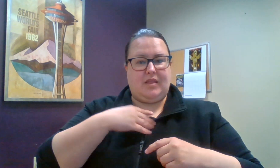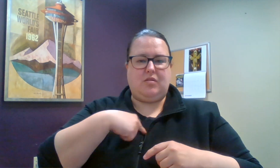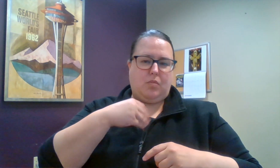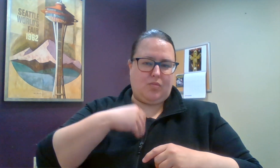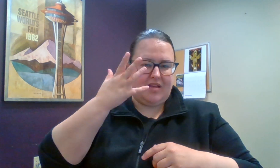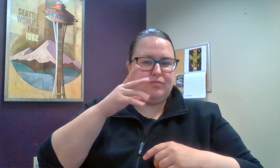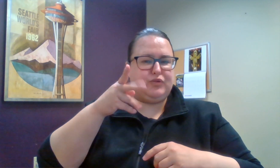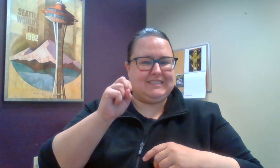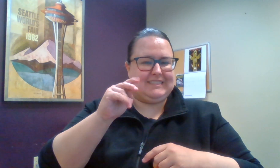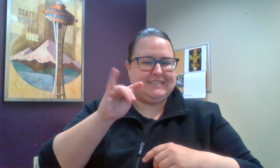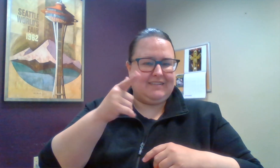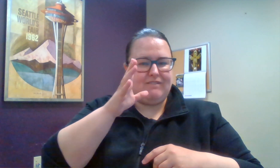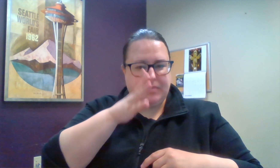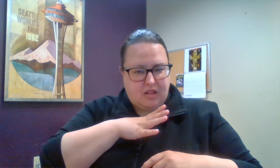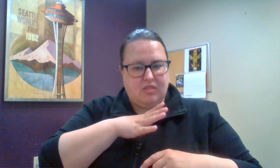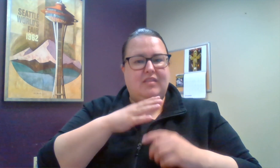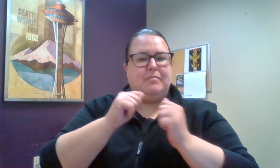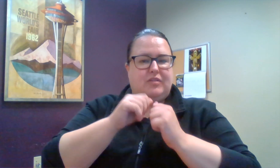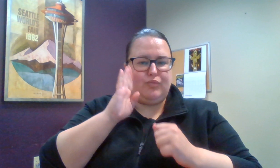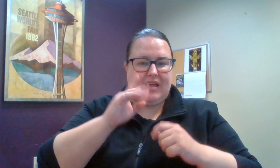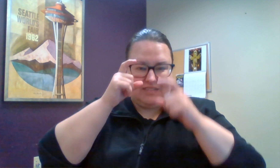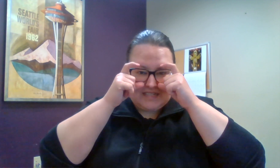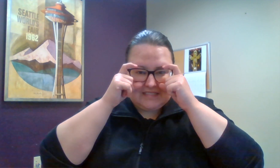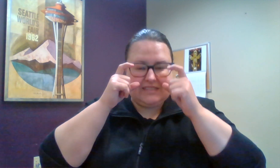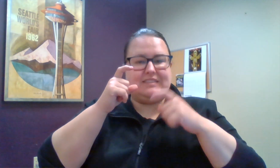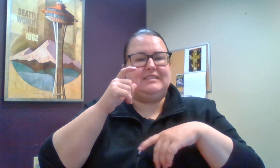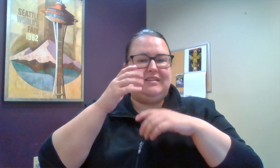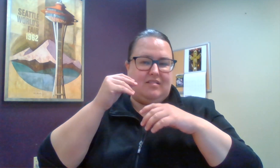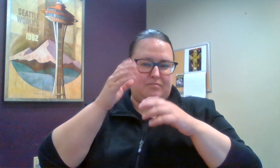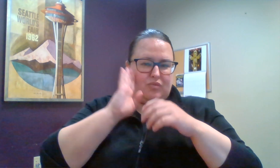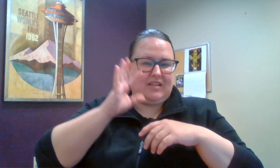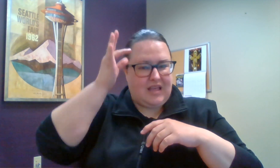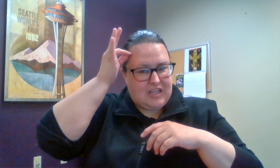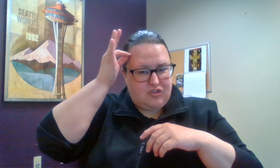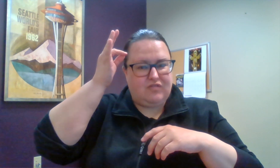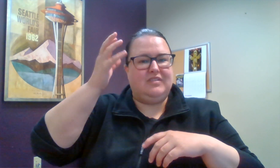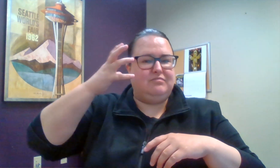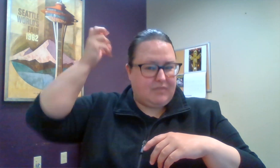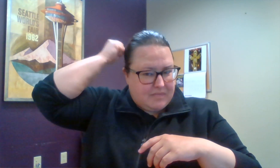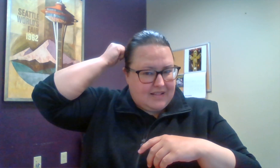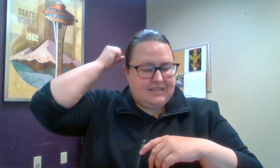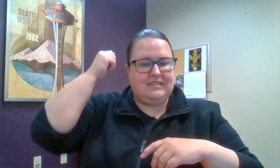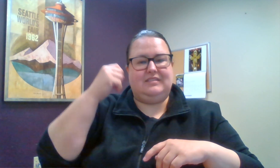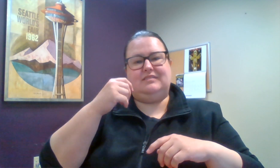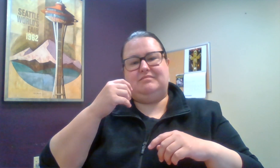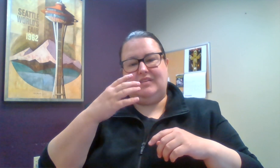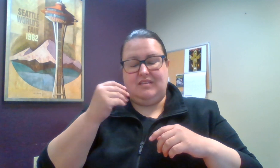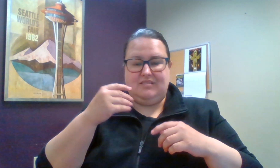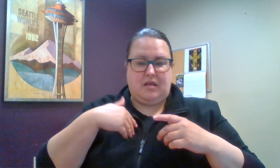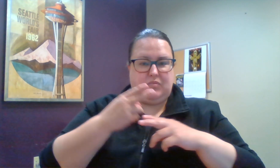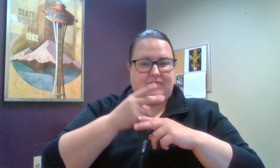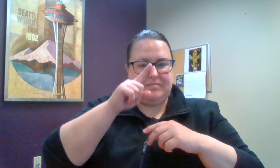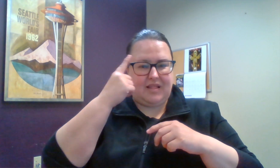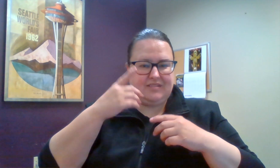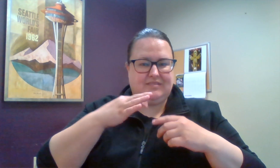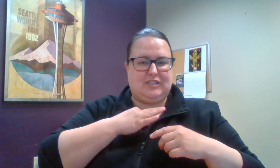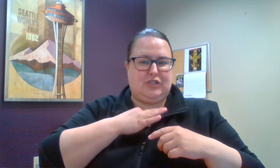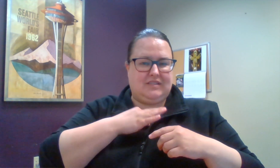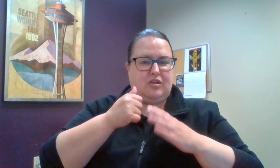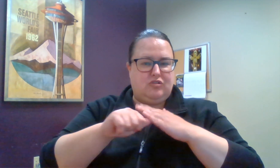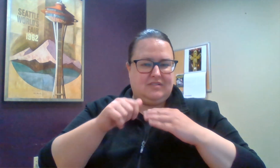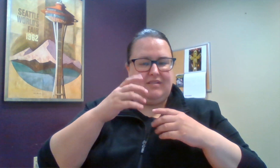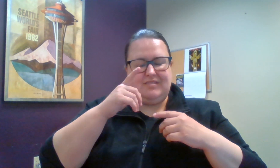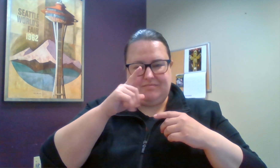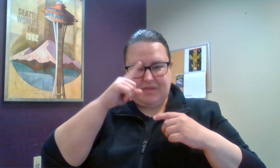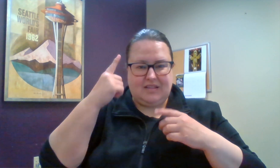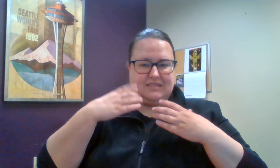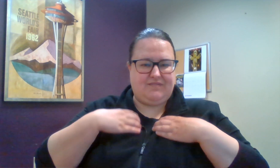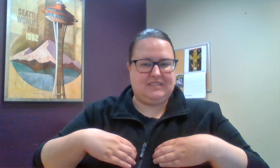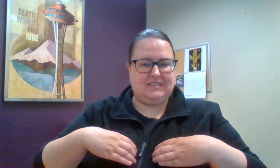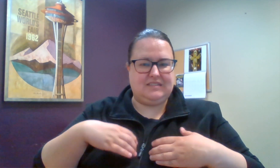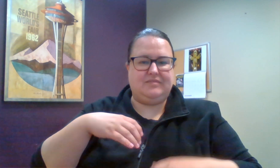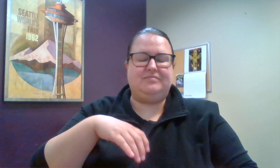I'm a white presenting female with brown glasses, brown hair pulled back in a bun. And I have a black shirt and a black vest.